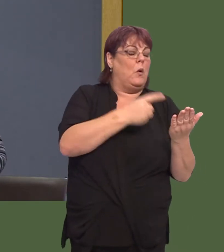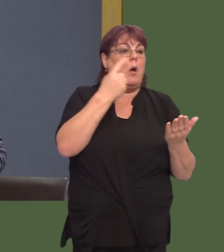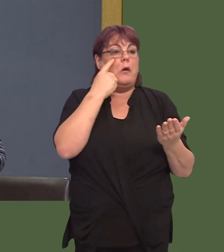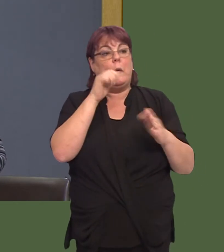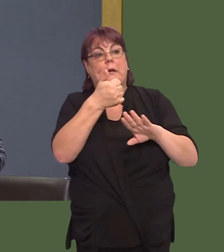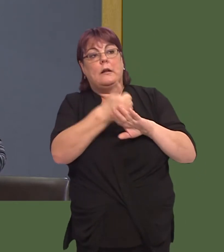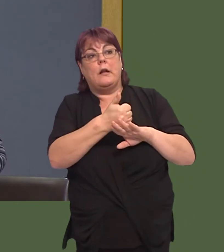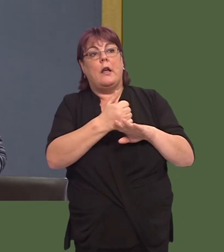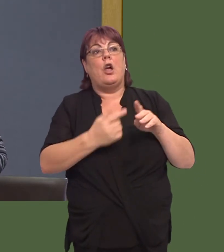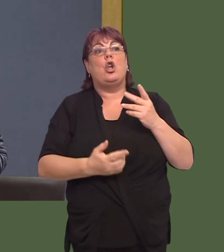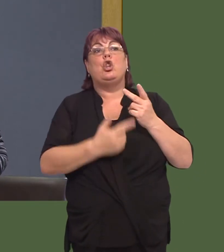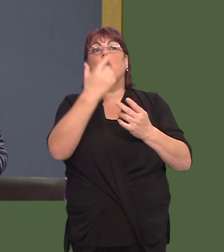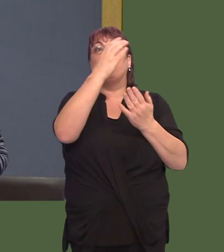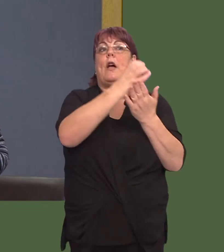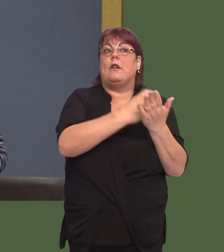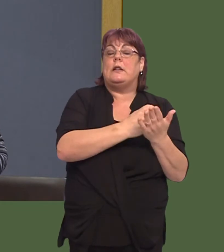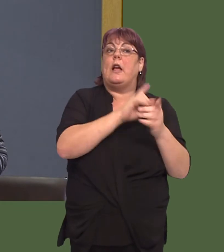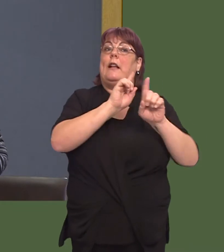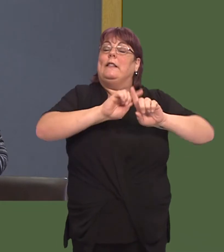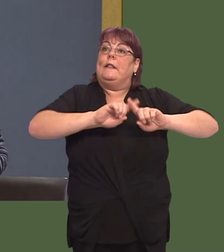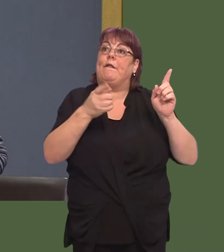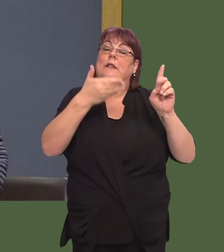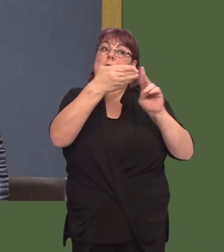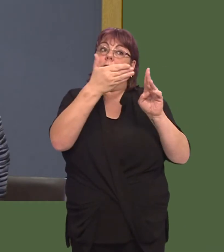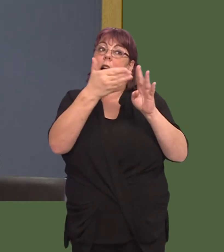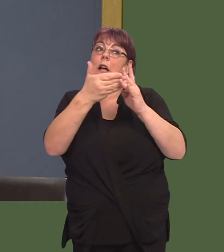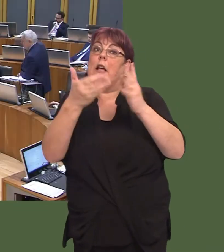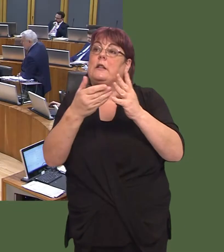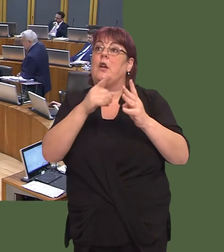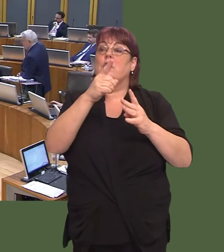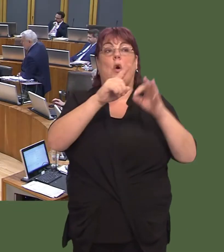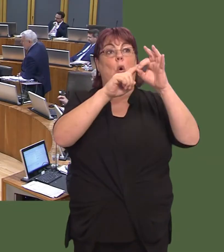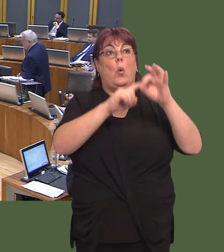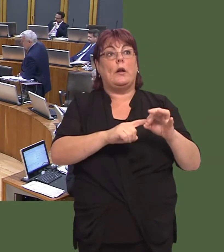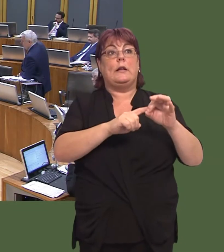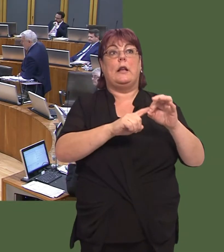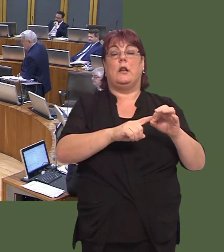targets in order to deliver growth and quality jobs in all parts of Wales?